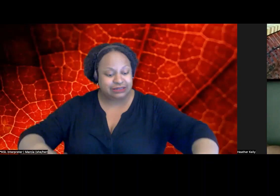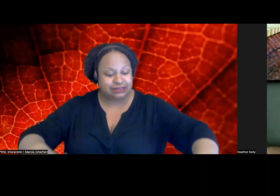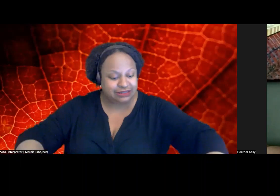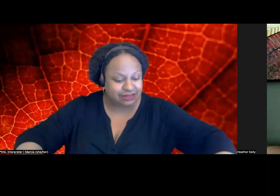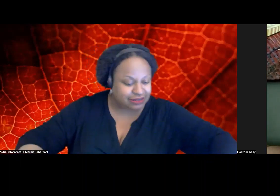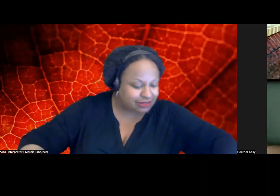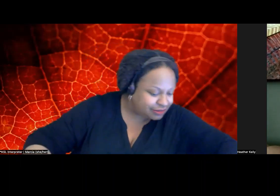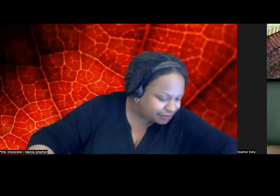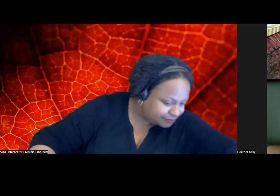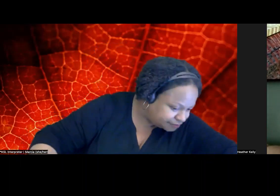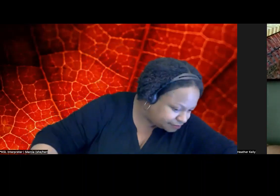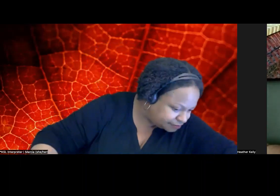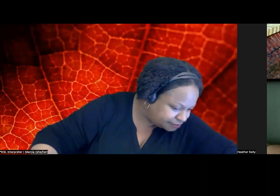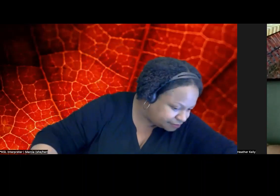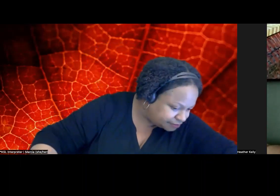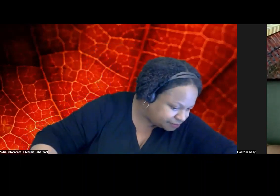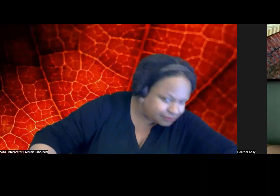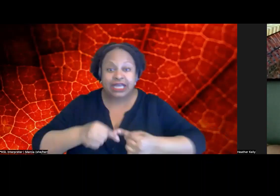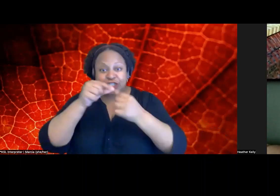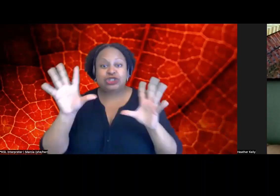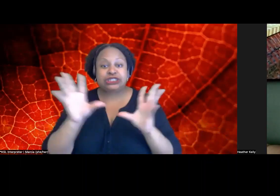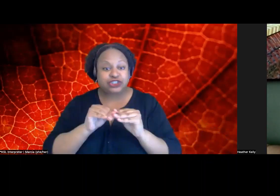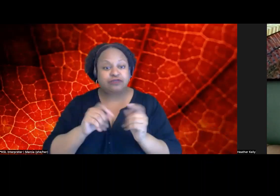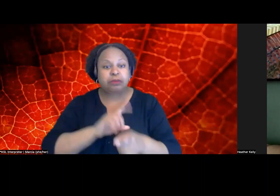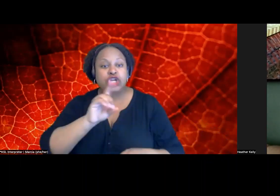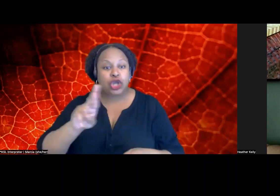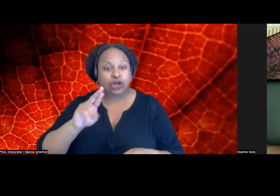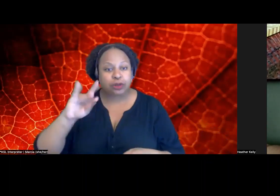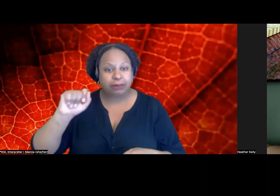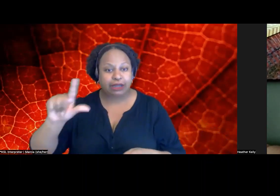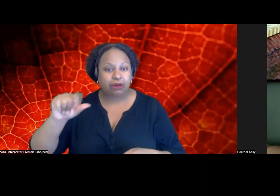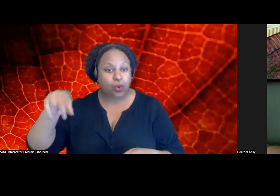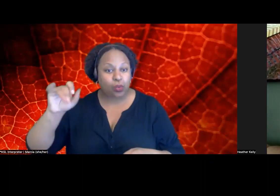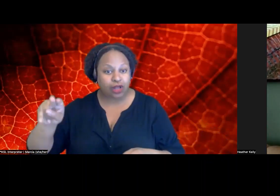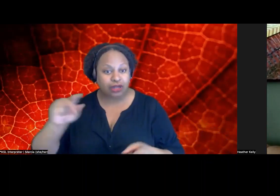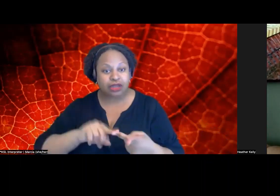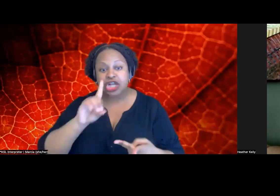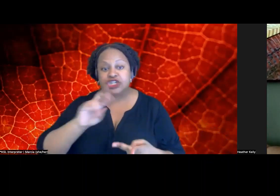from Dr Michael Quon and Dr. Camille Monro from the Ottawa Hospital.